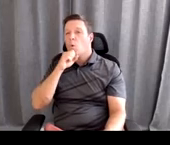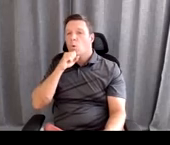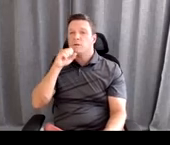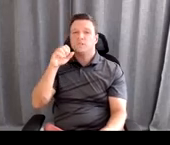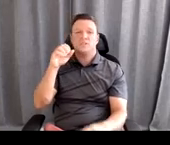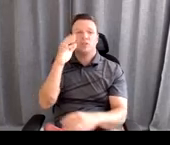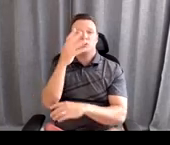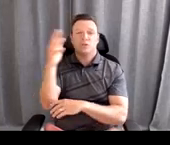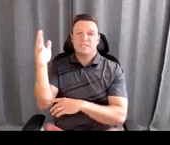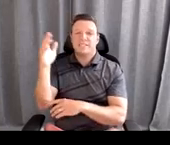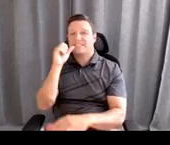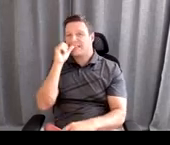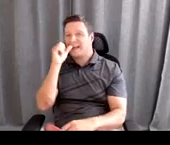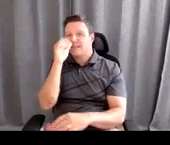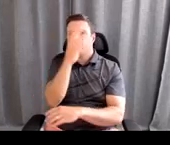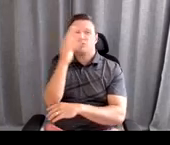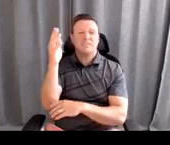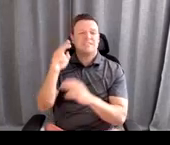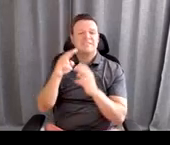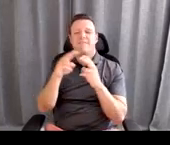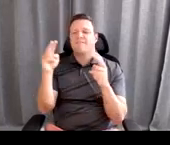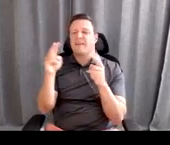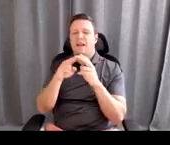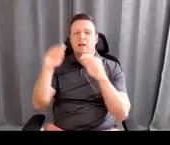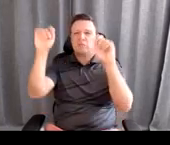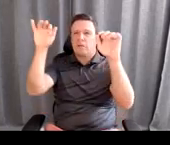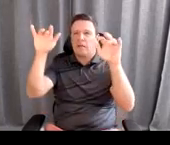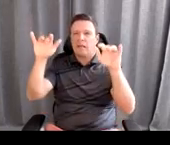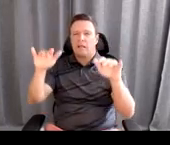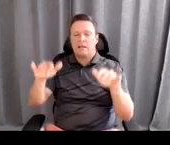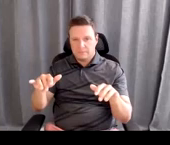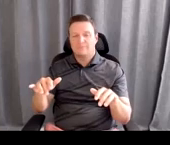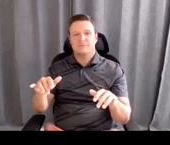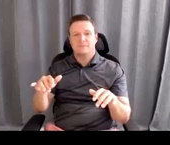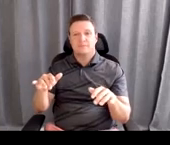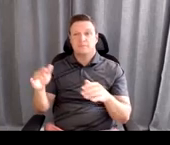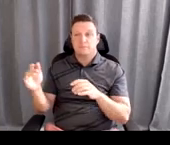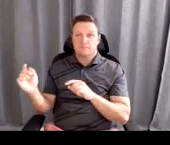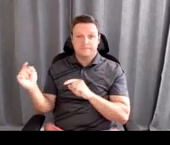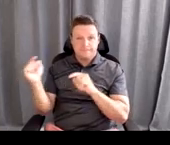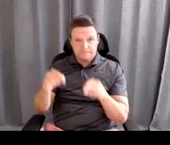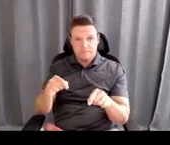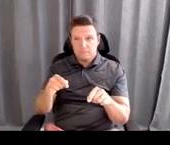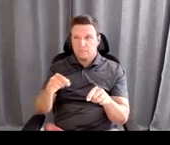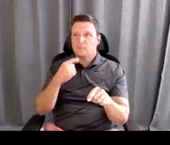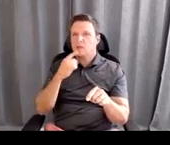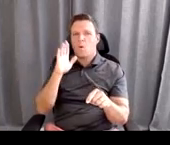and it gets very dusty, lots of particulate matter. But they came in and said, we are going to solve this problem.